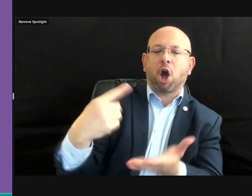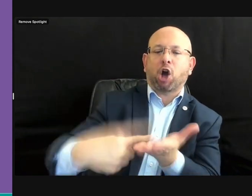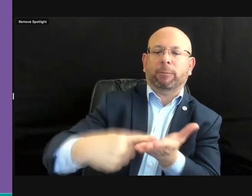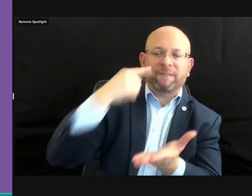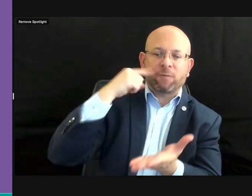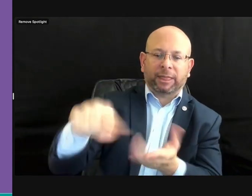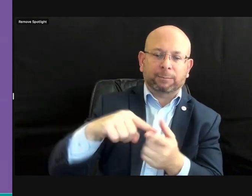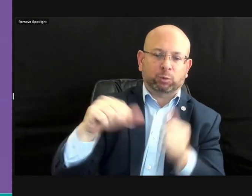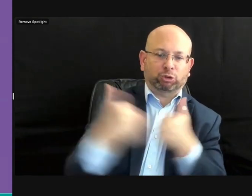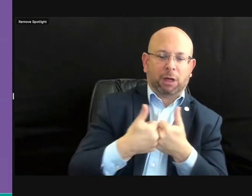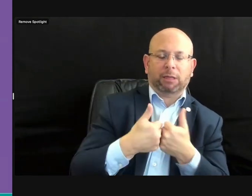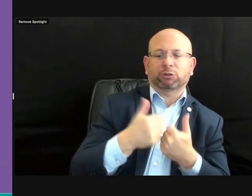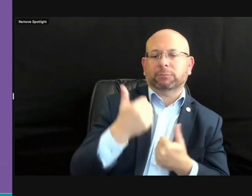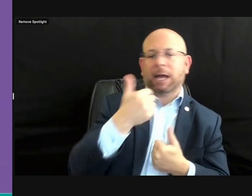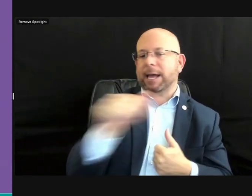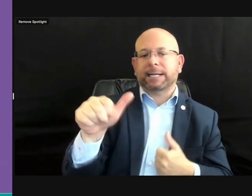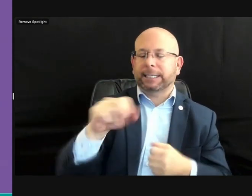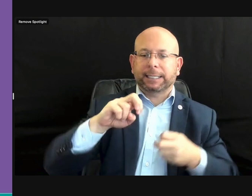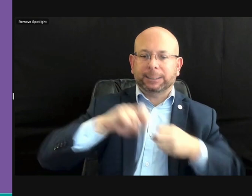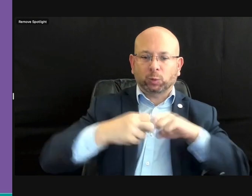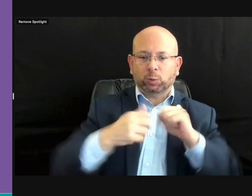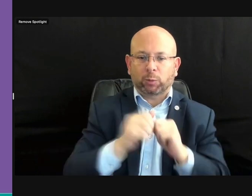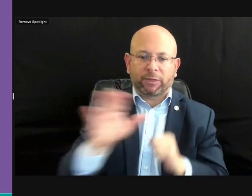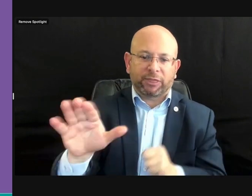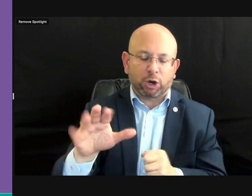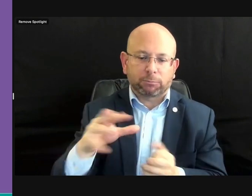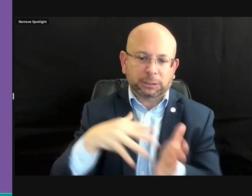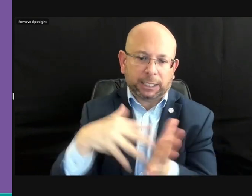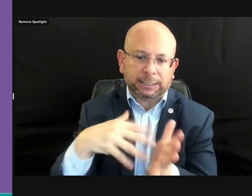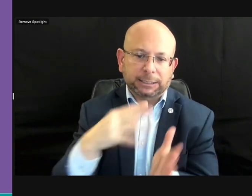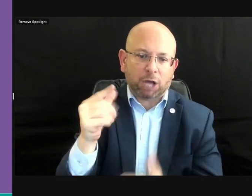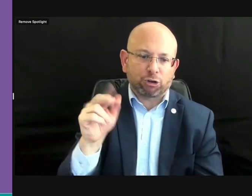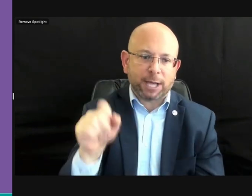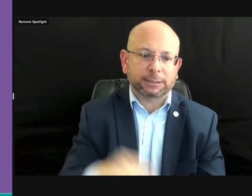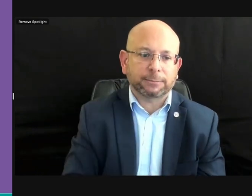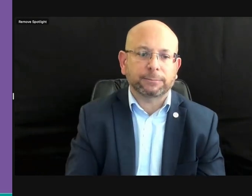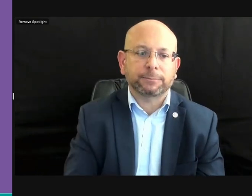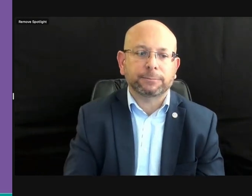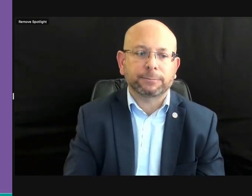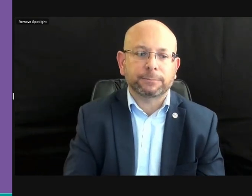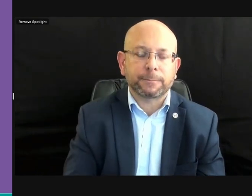So there's less argument for the student to then challenge when they have any issues or weaknesses in their grade.